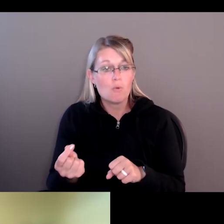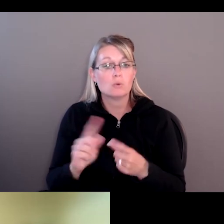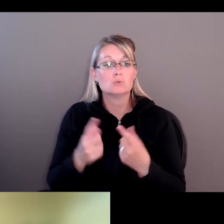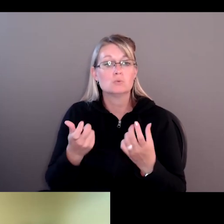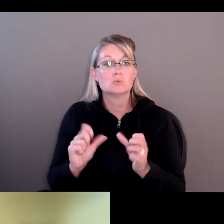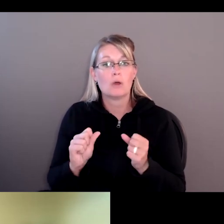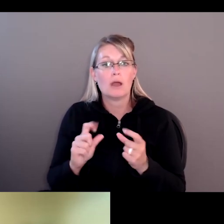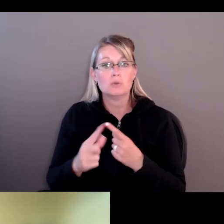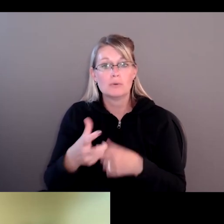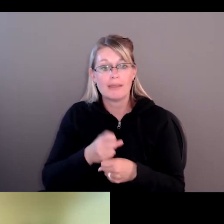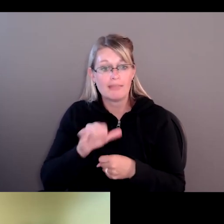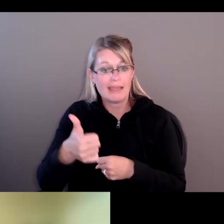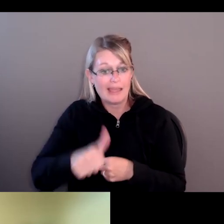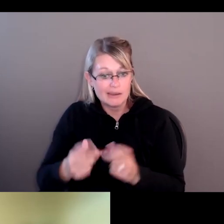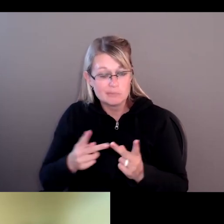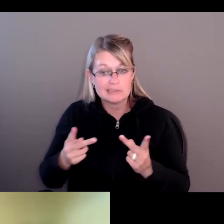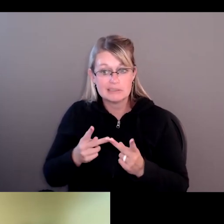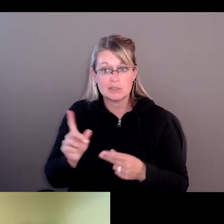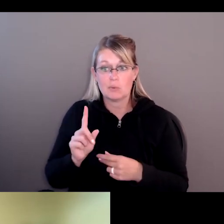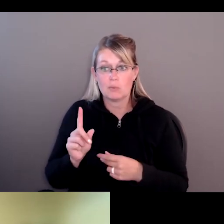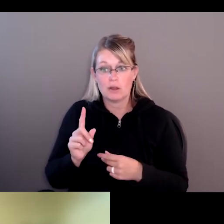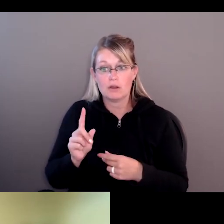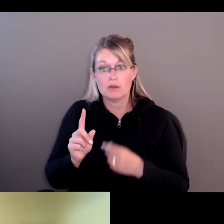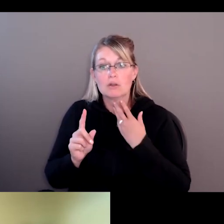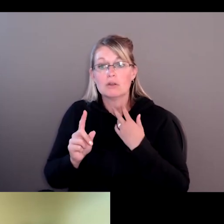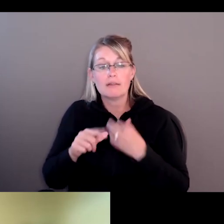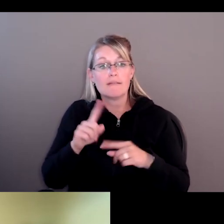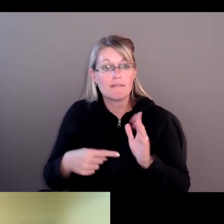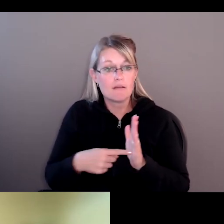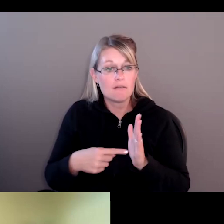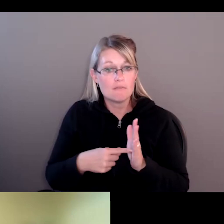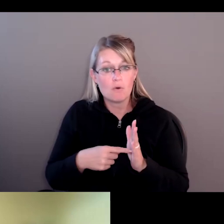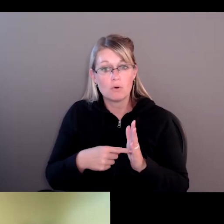they are in a position where they won't be able to prove afford to pay for it themselves